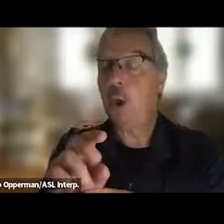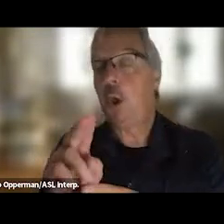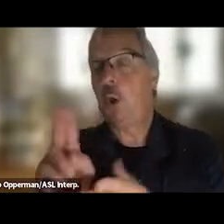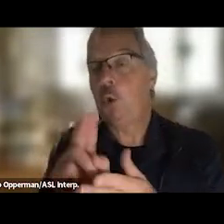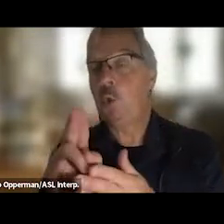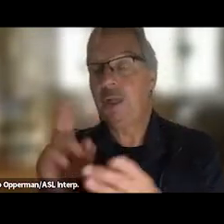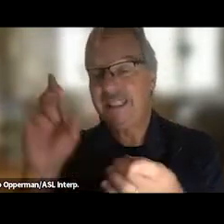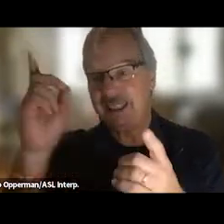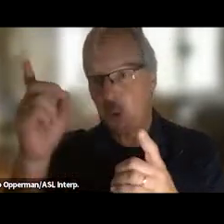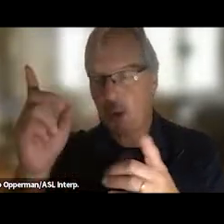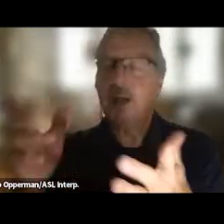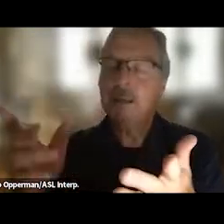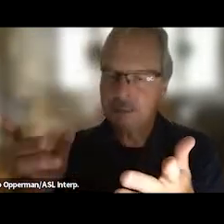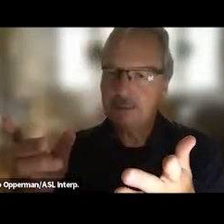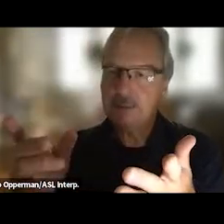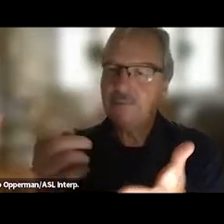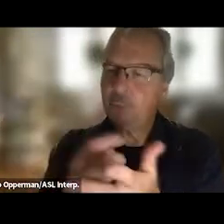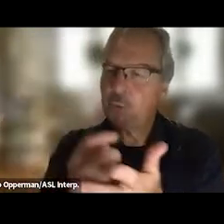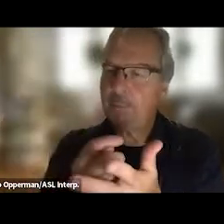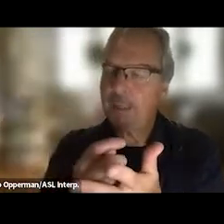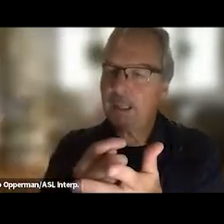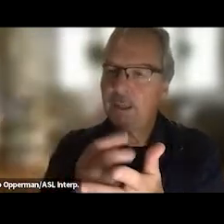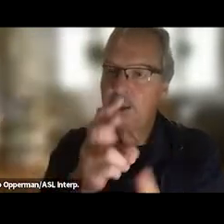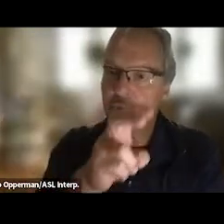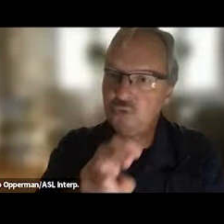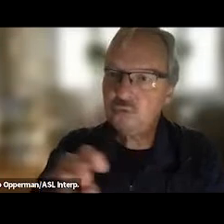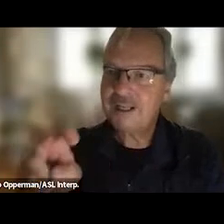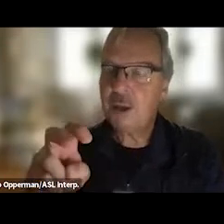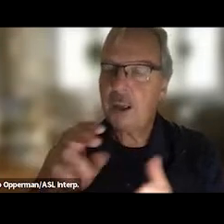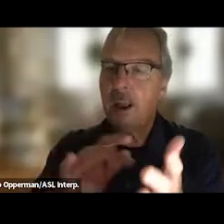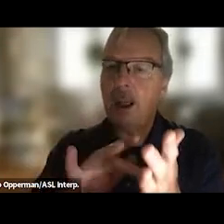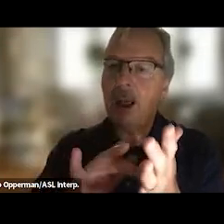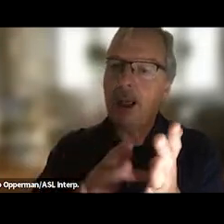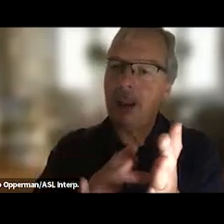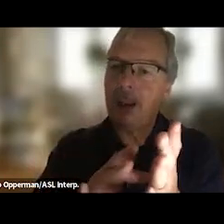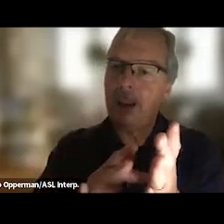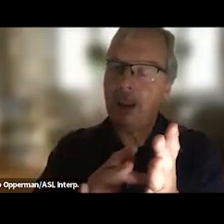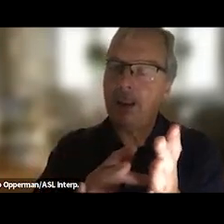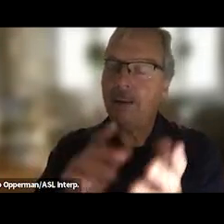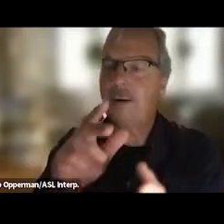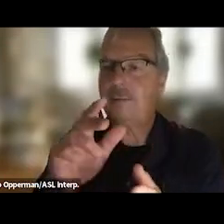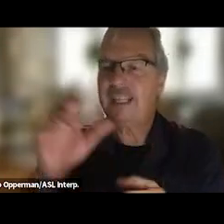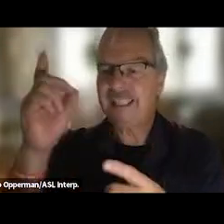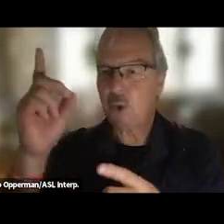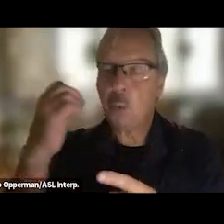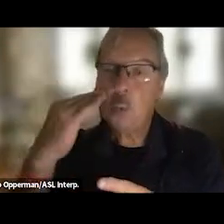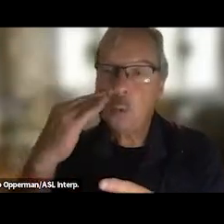I'll just mention the transition to really using the term medications for opioid disorders, because we know it's not that these medications assist treatment,